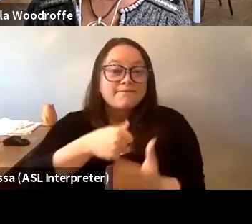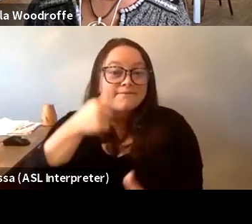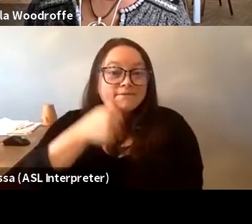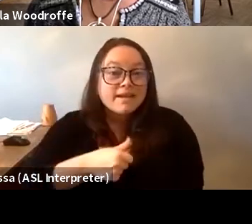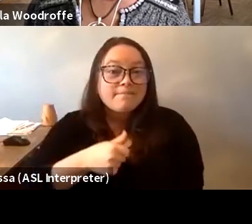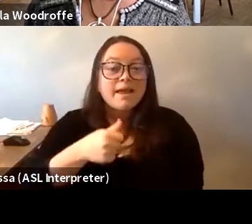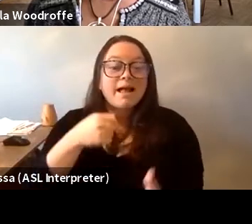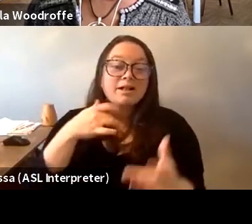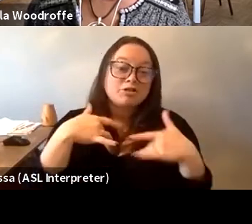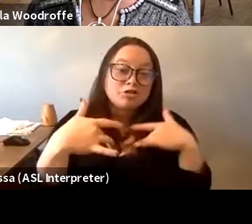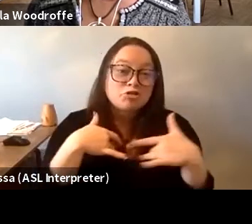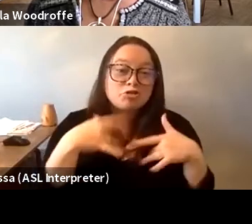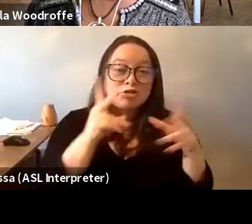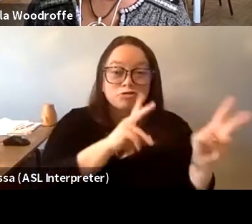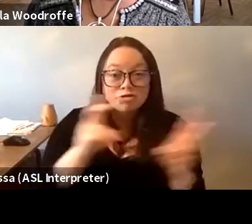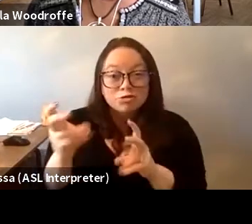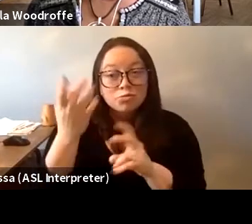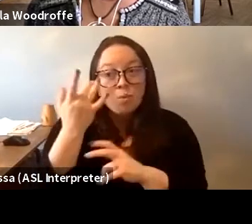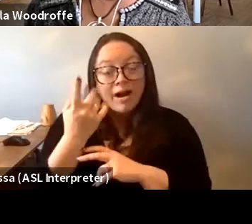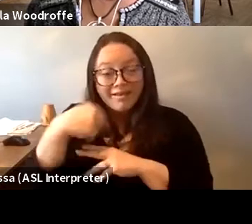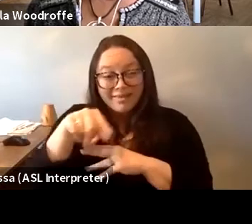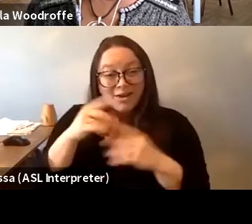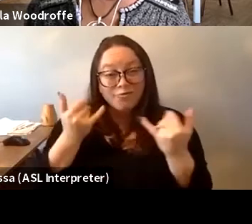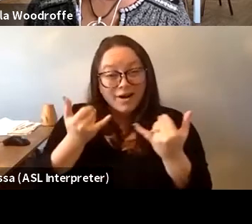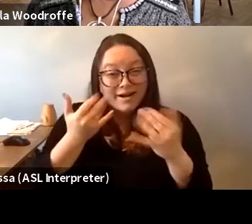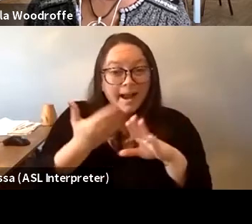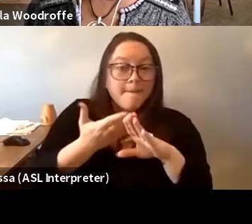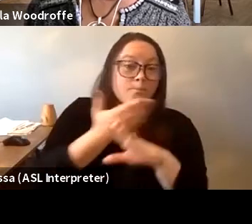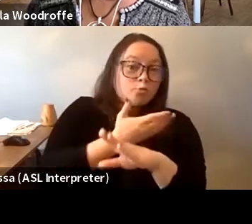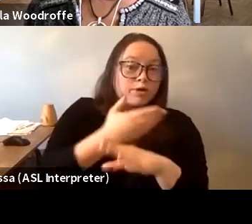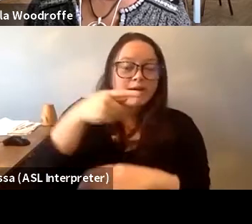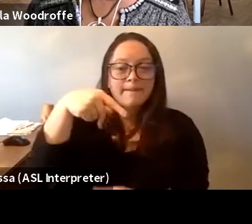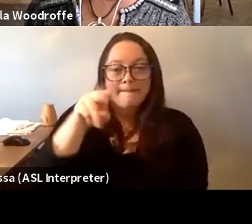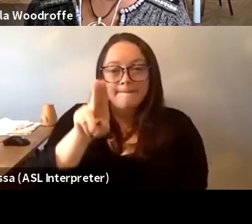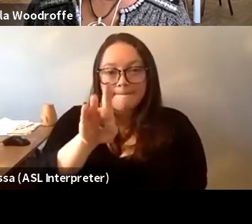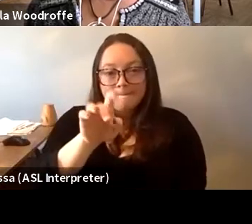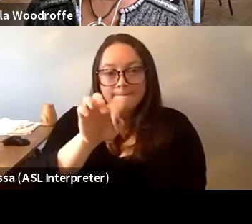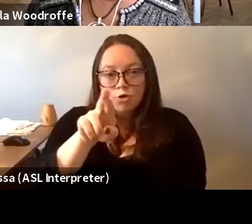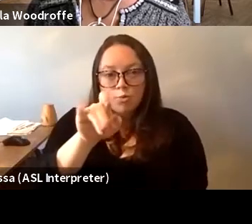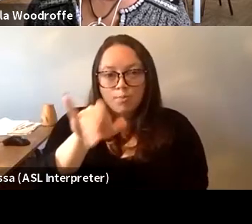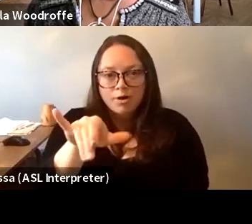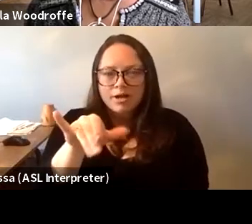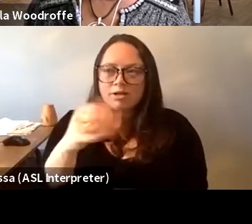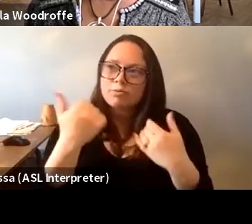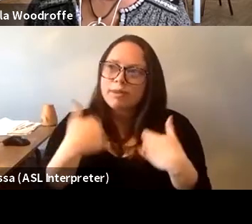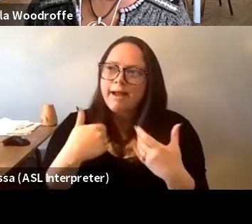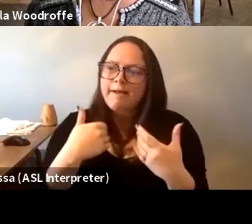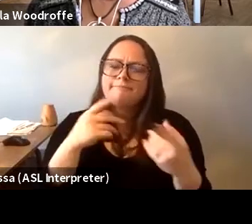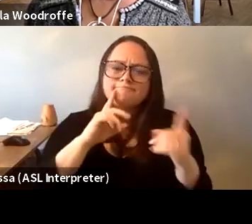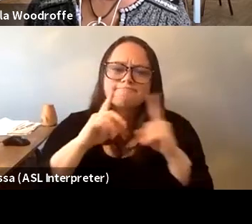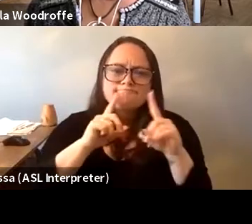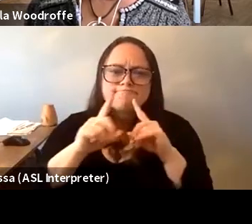And so they have those conversations with the school counselor, or with the school nurse that happens. So I'm